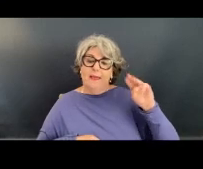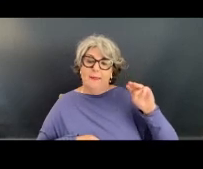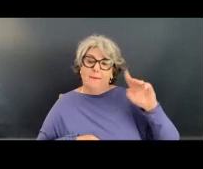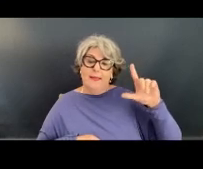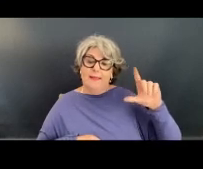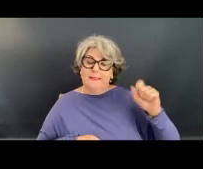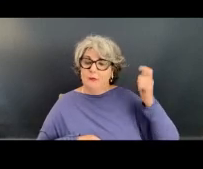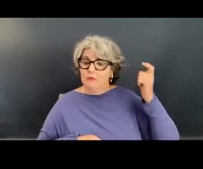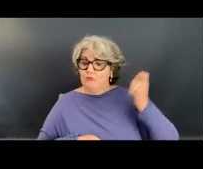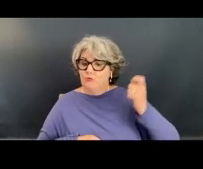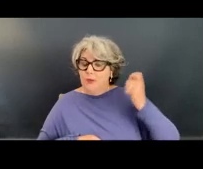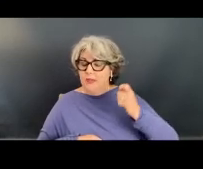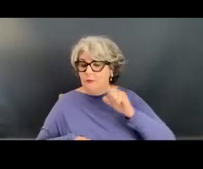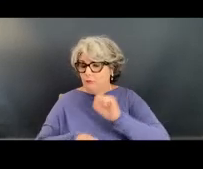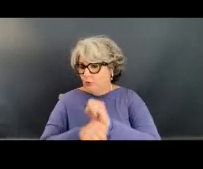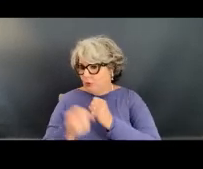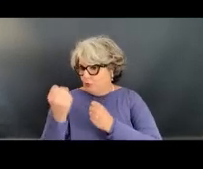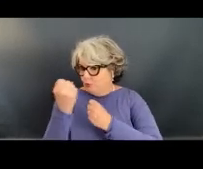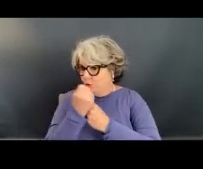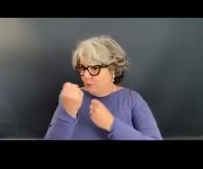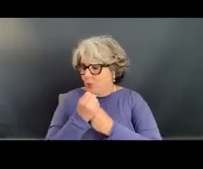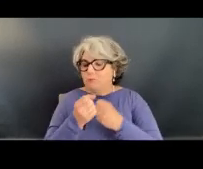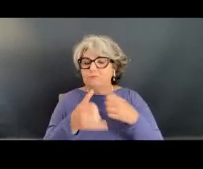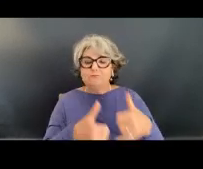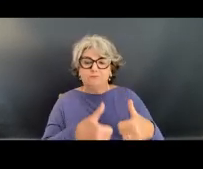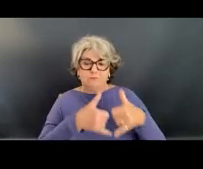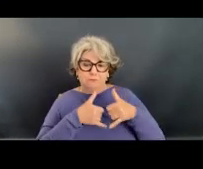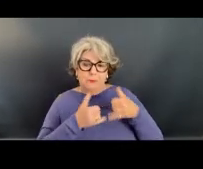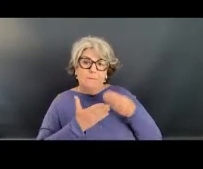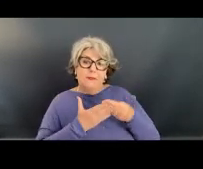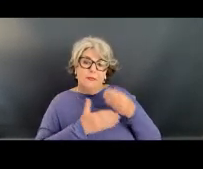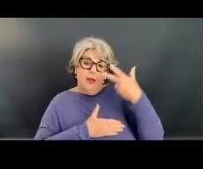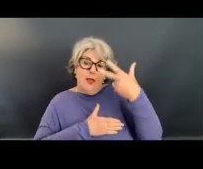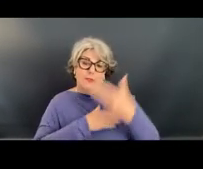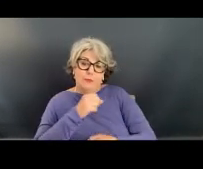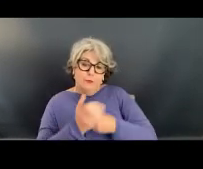and we were awarded funds for a three-year project that will be